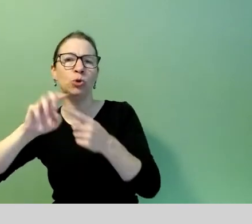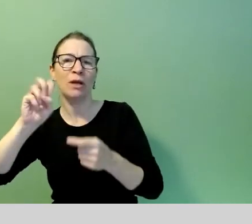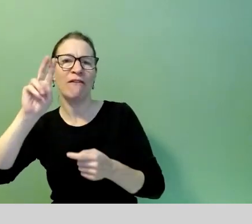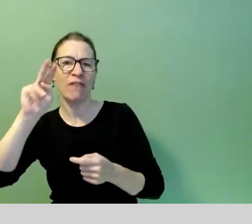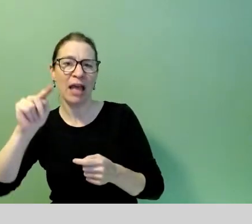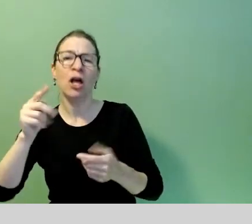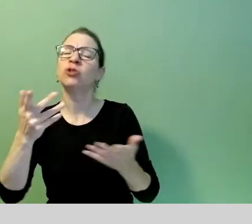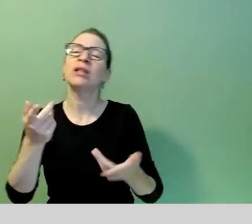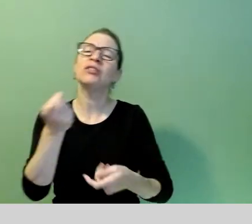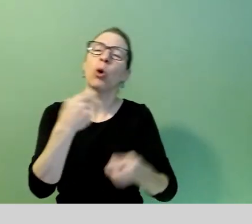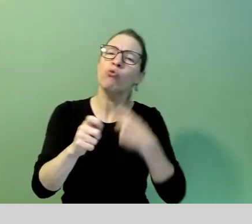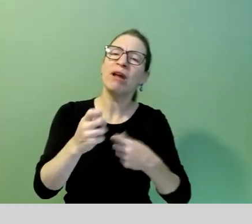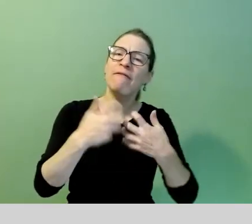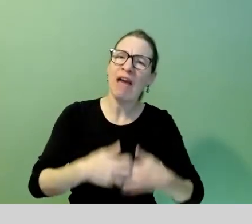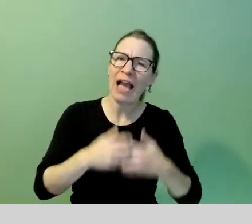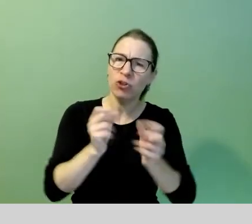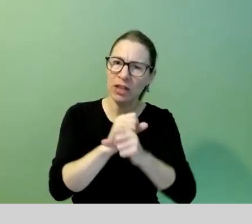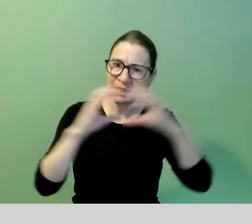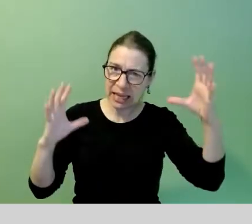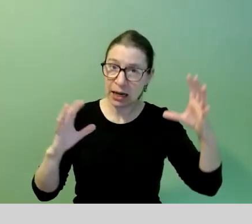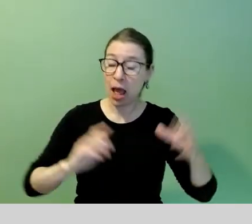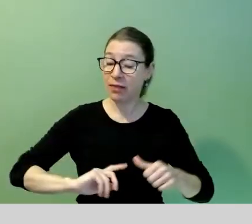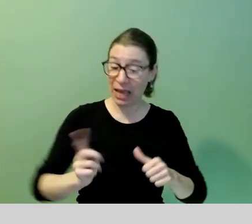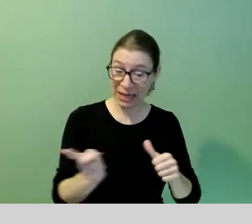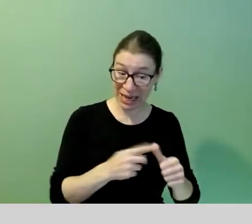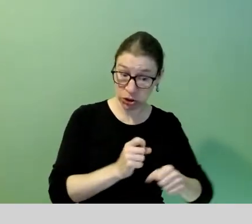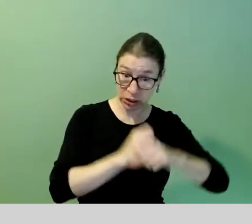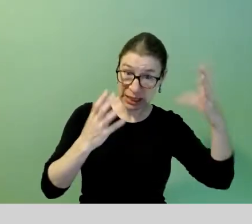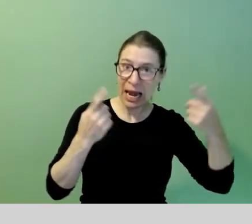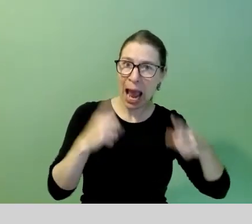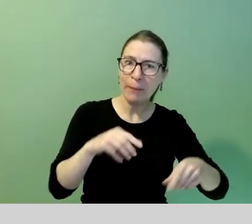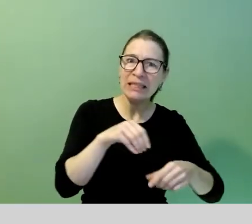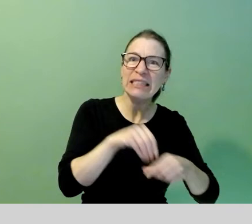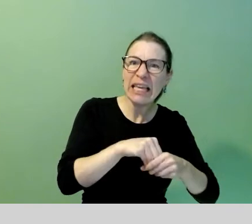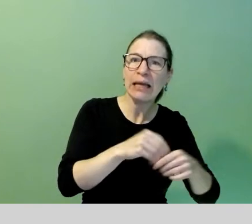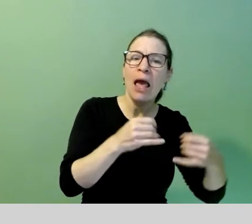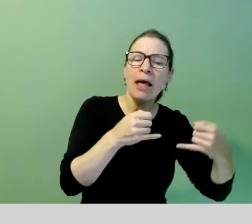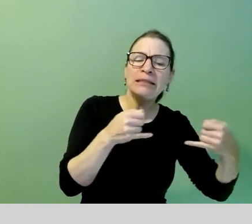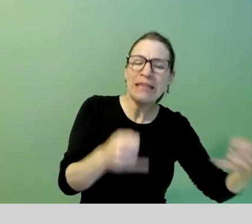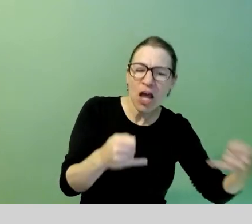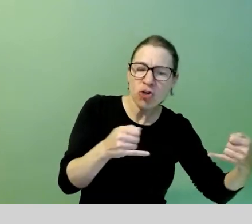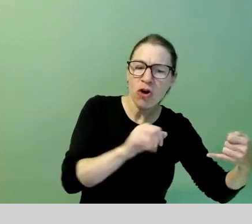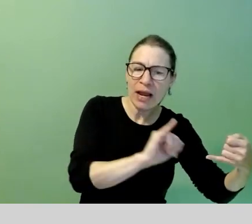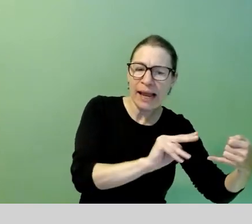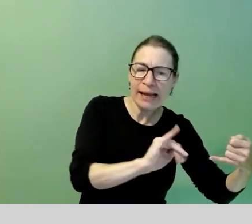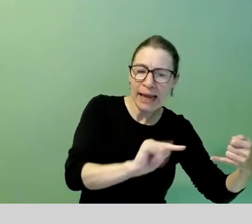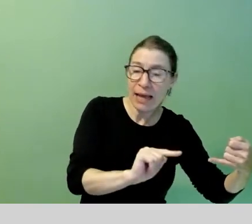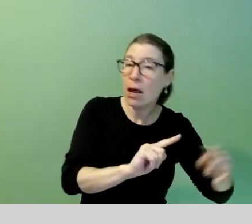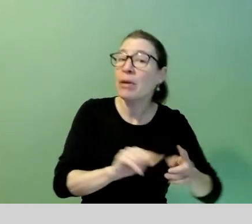The initialization of the scene happens in Dunder init. But that's not the only place you can do scene initialization.